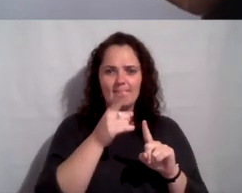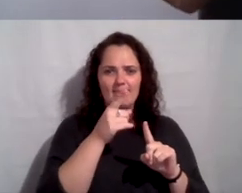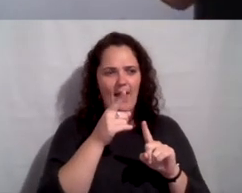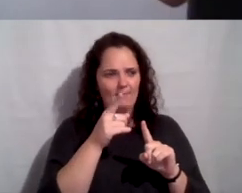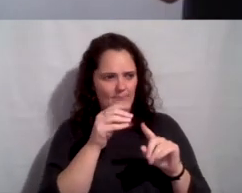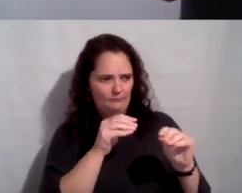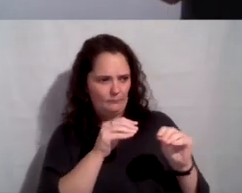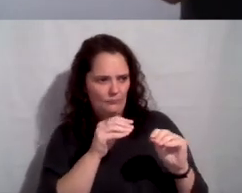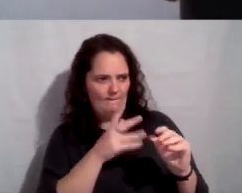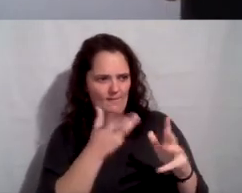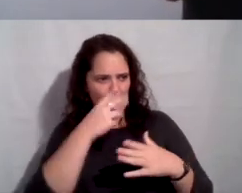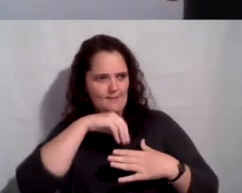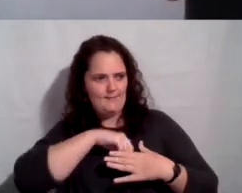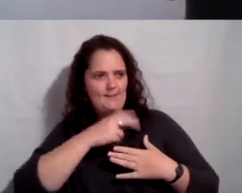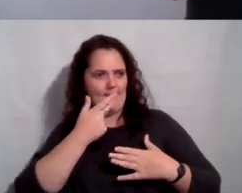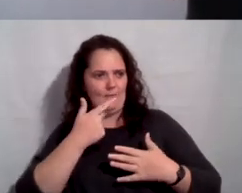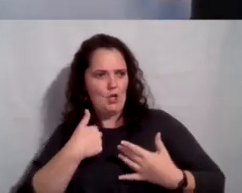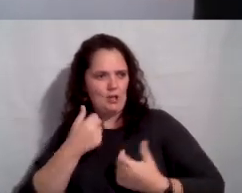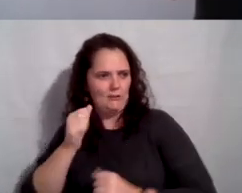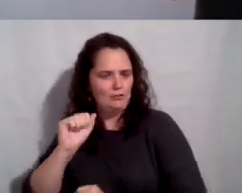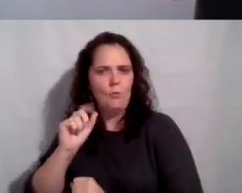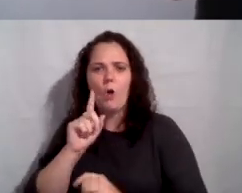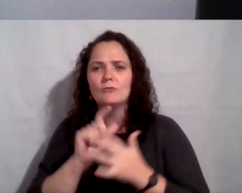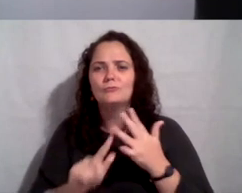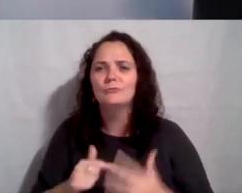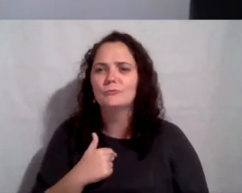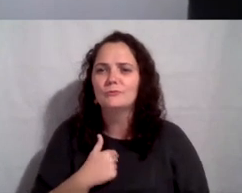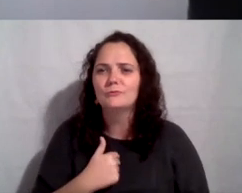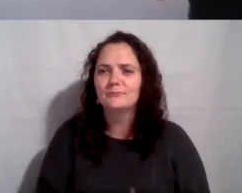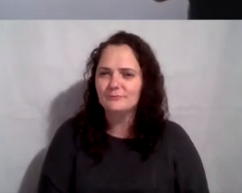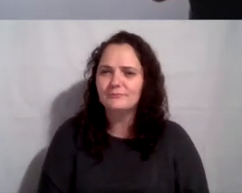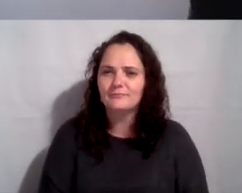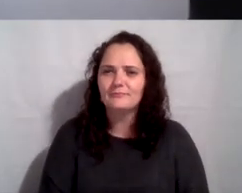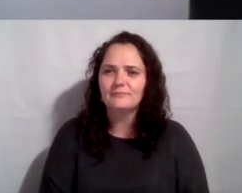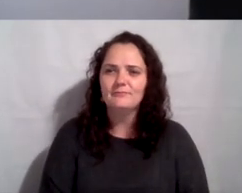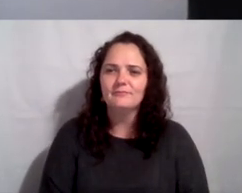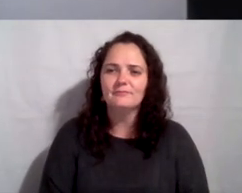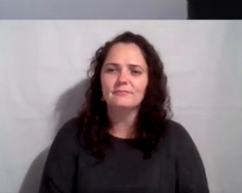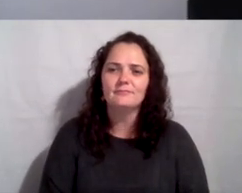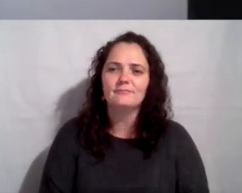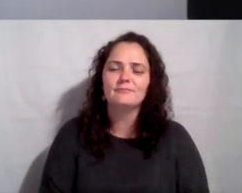the model's body.